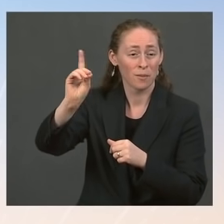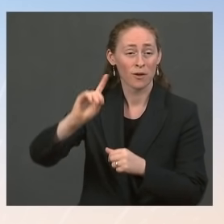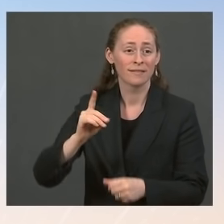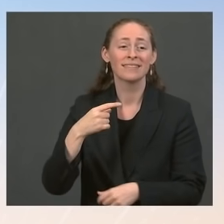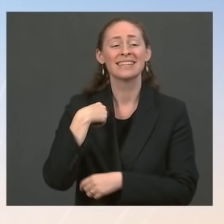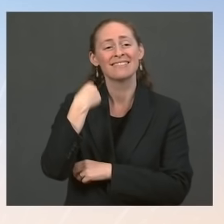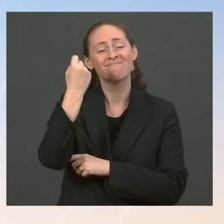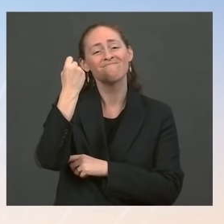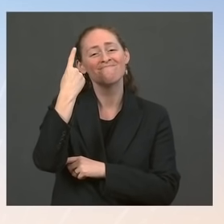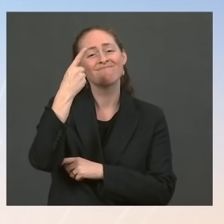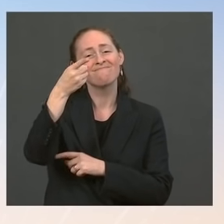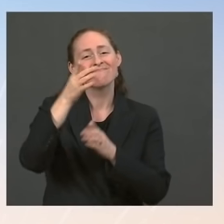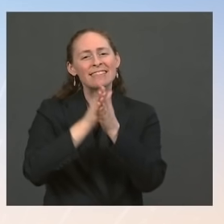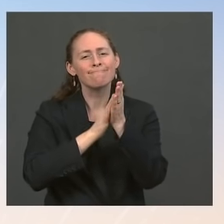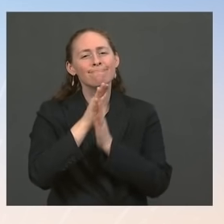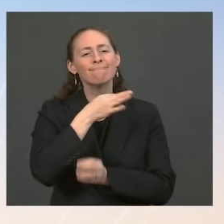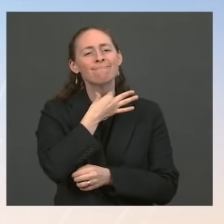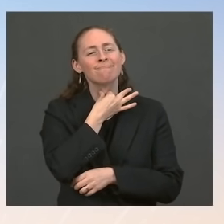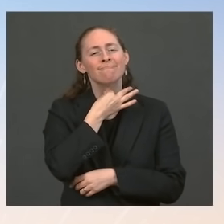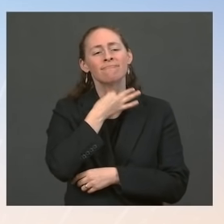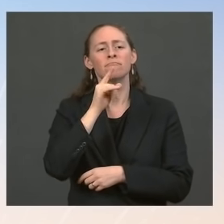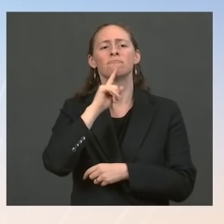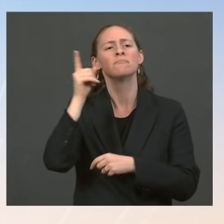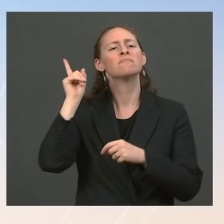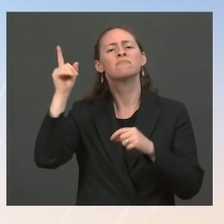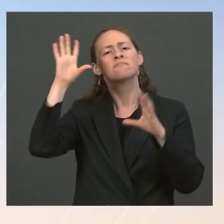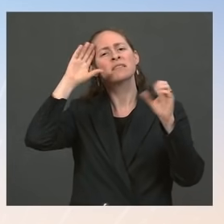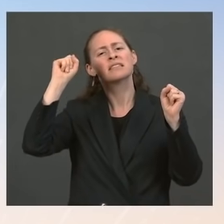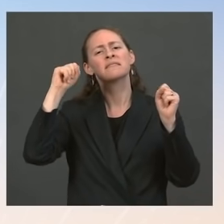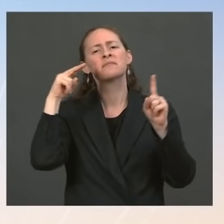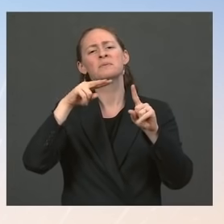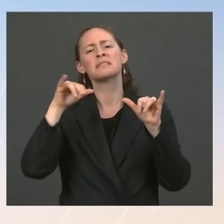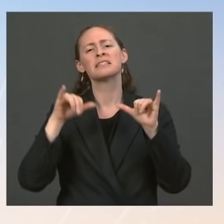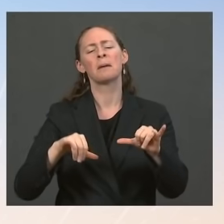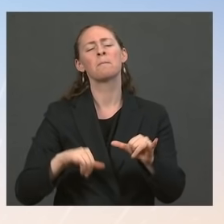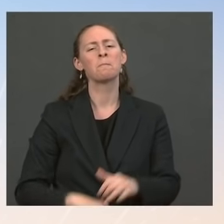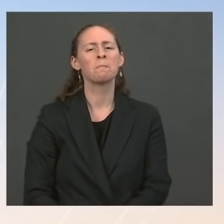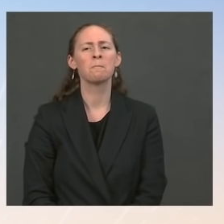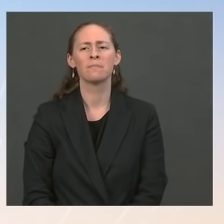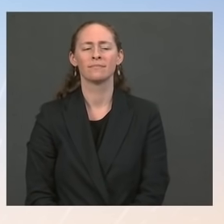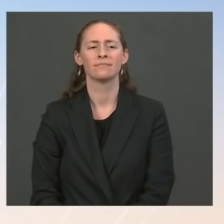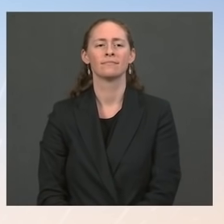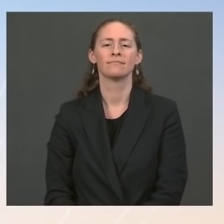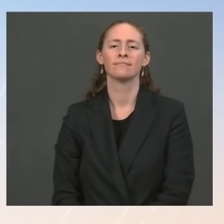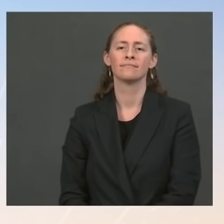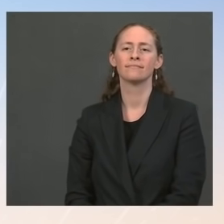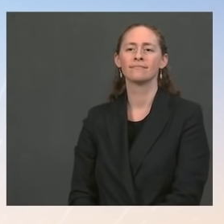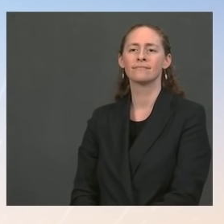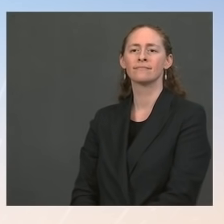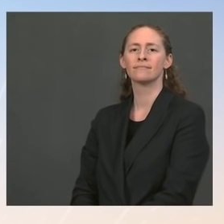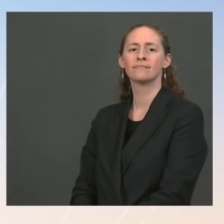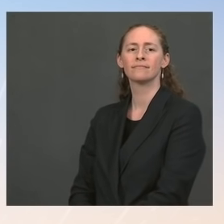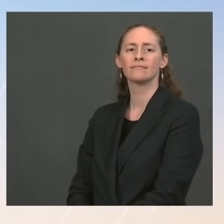But the President's position has not changed on that. Go ahead. The Press: Thanks, Jen. I have a question about the not raising taxes on people